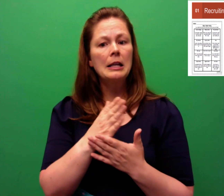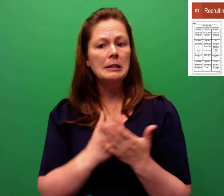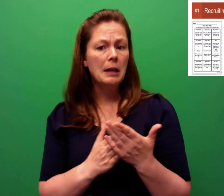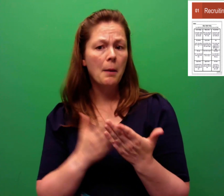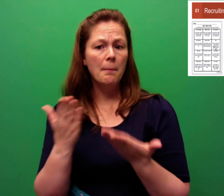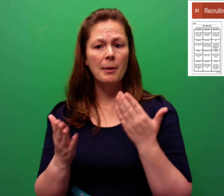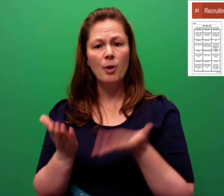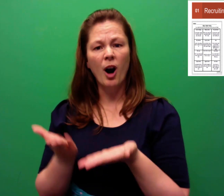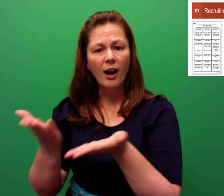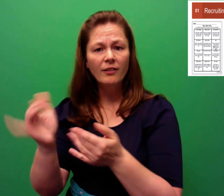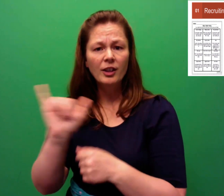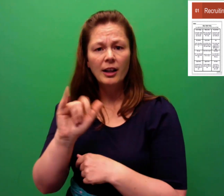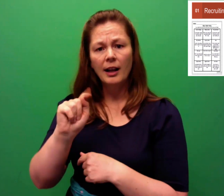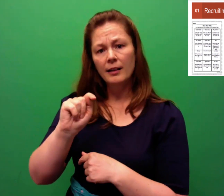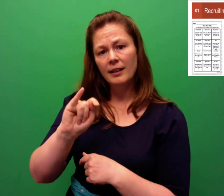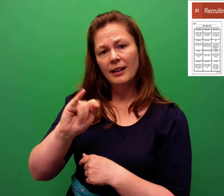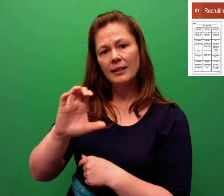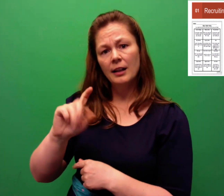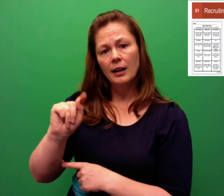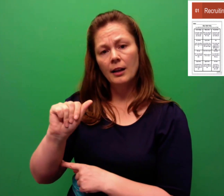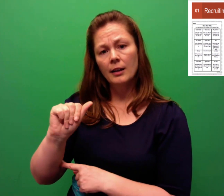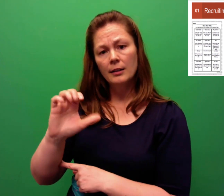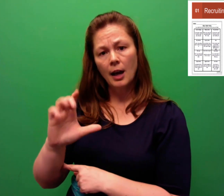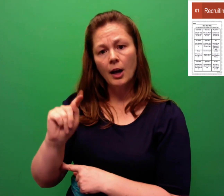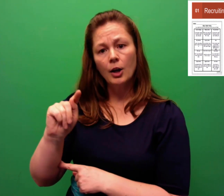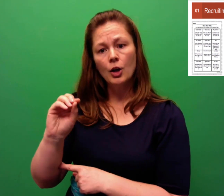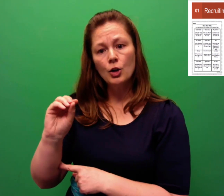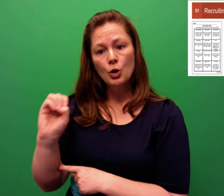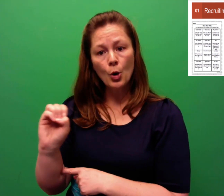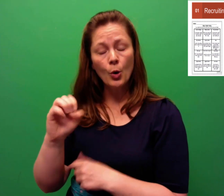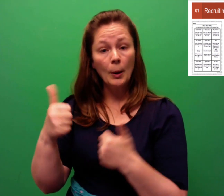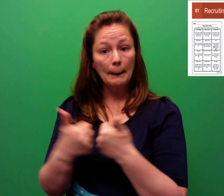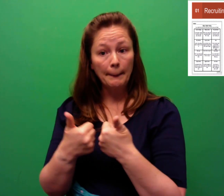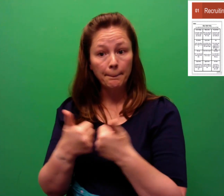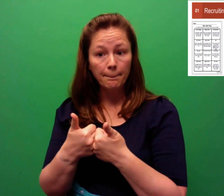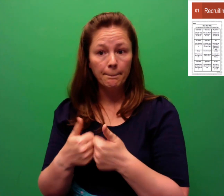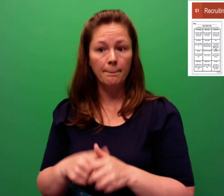appetizer, entrée and dessert. Some are offered as a tic-tac-toe game